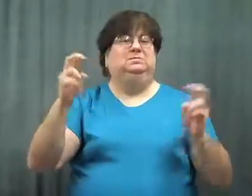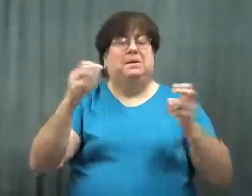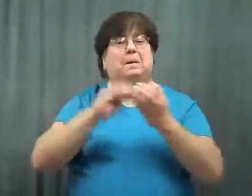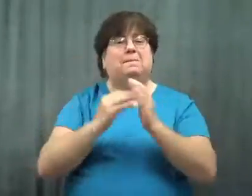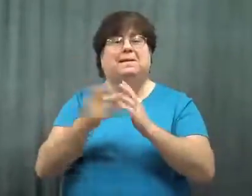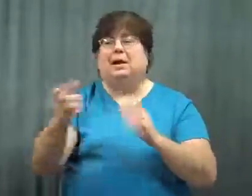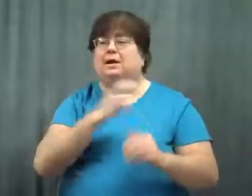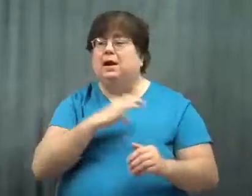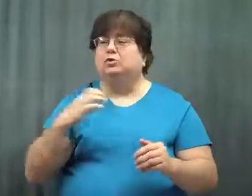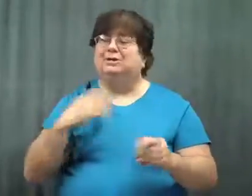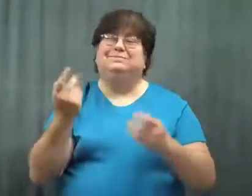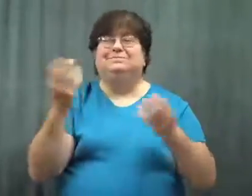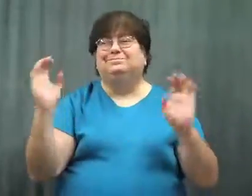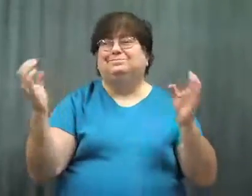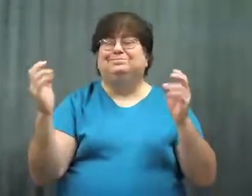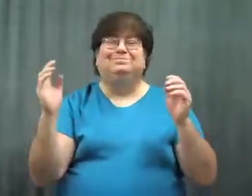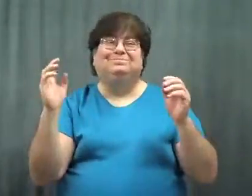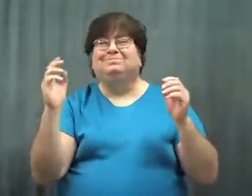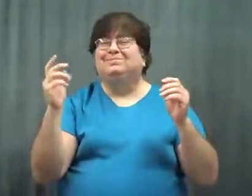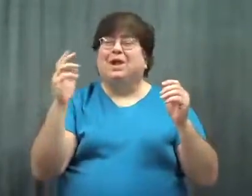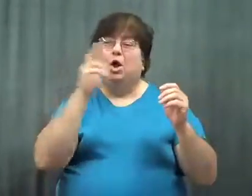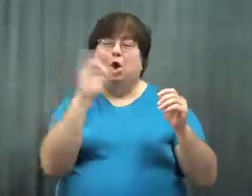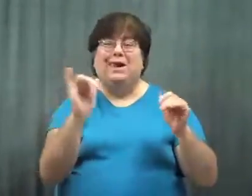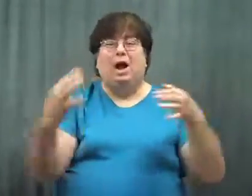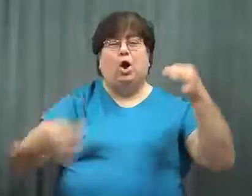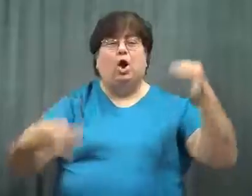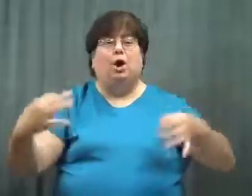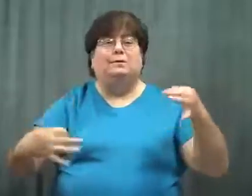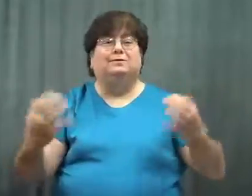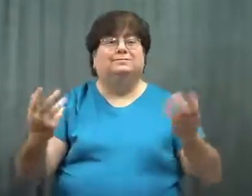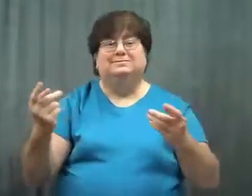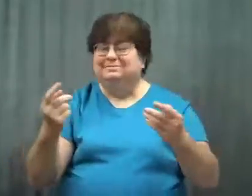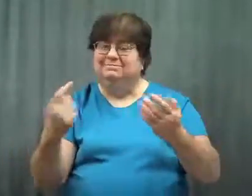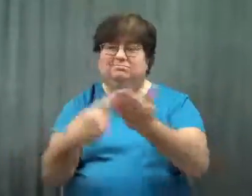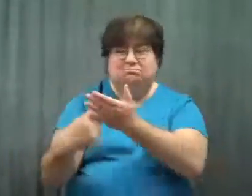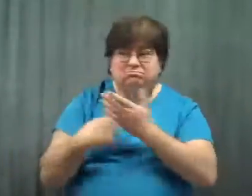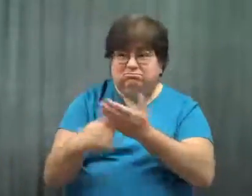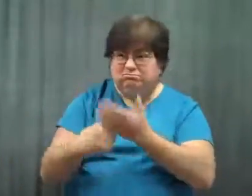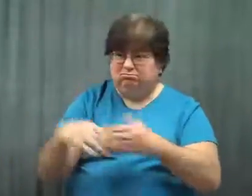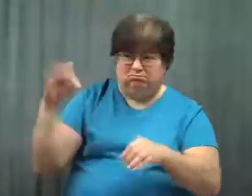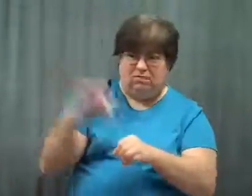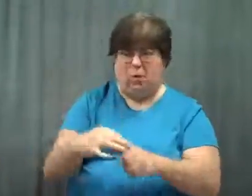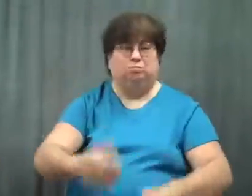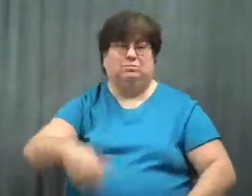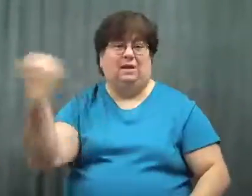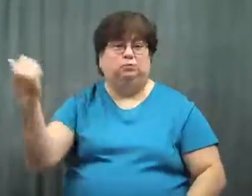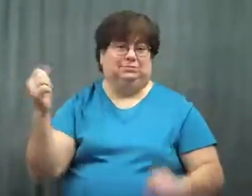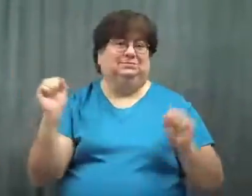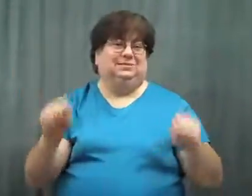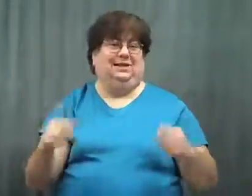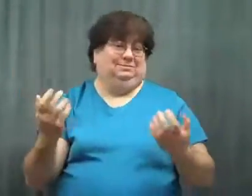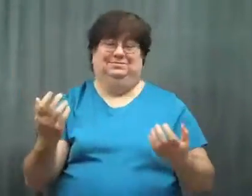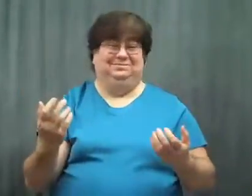In that instance, Congress would act as a court and vote to retain or remove the judge.